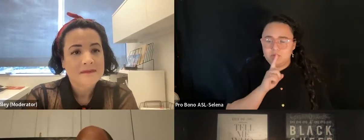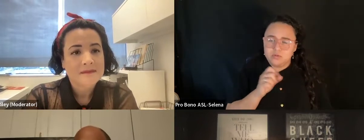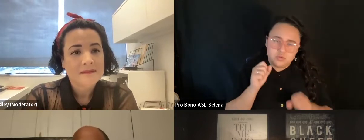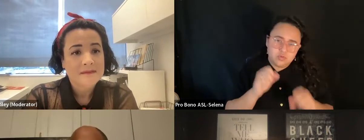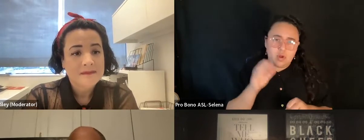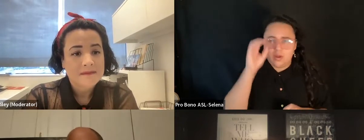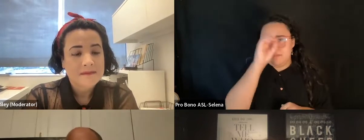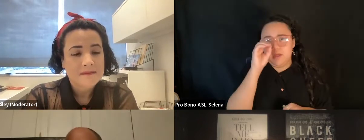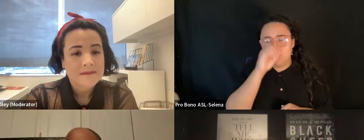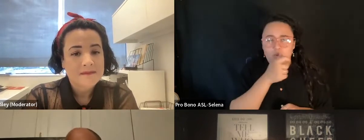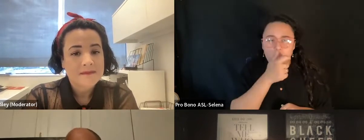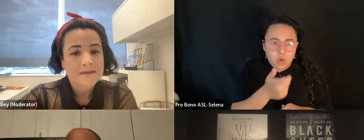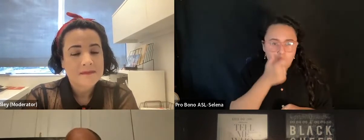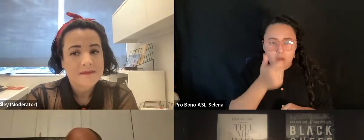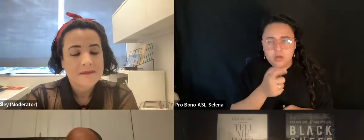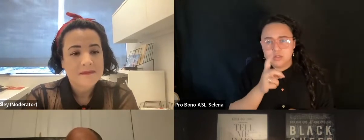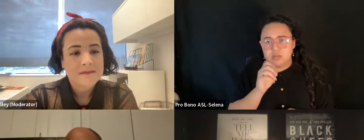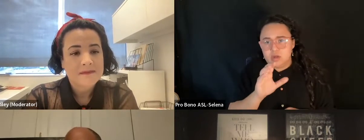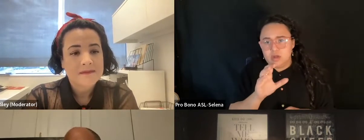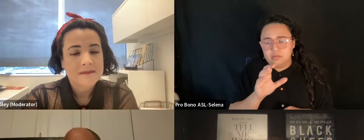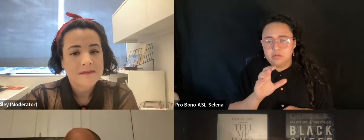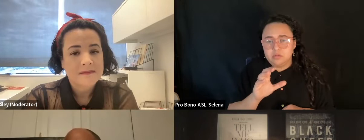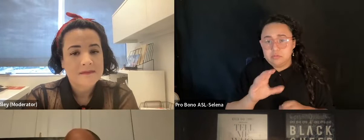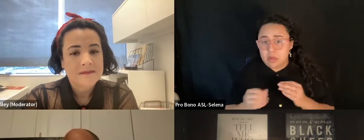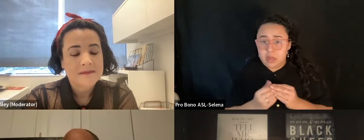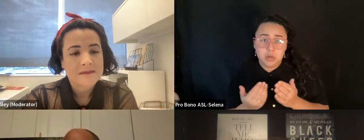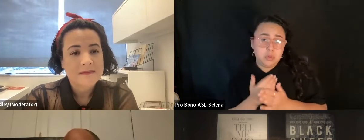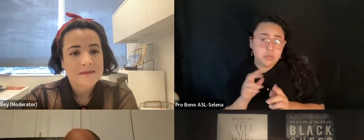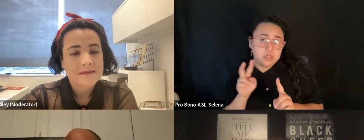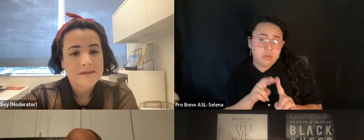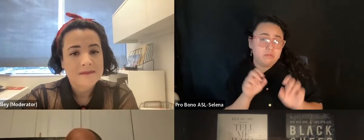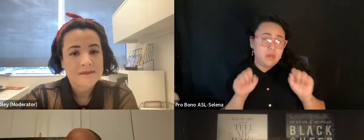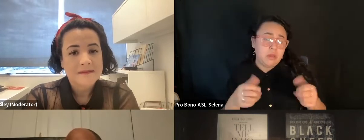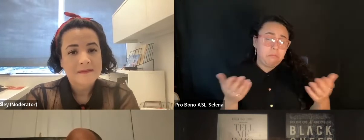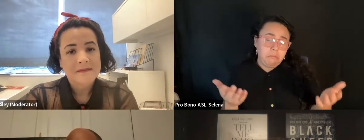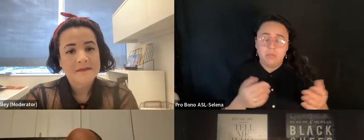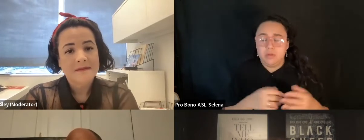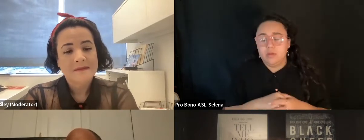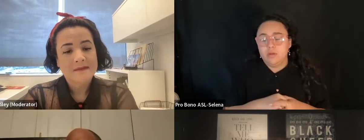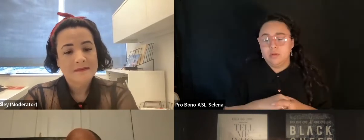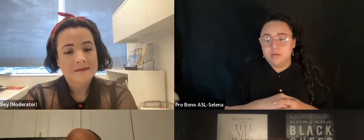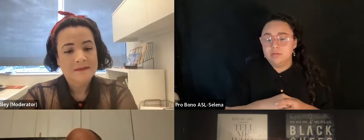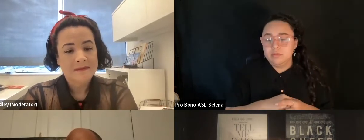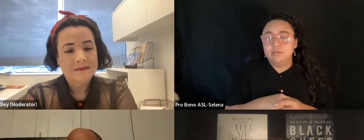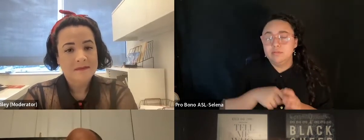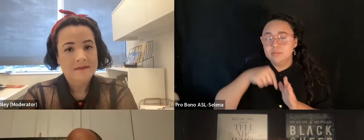conversation. I guess at some deep level, I felt that a lot of the documentaries that have been made about her,